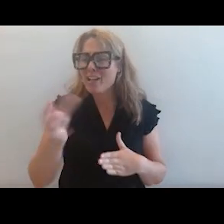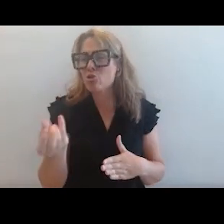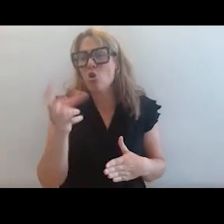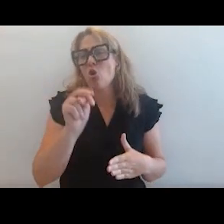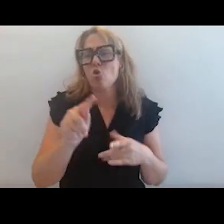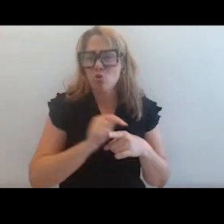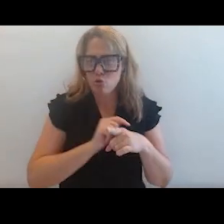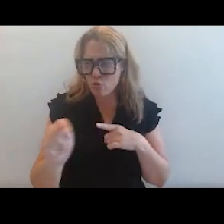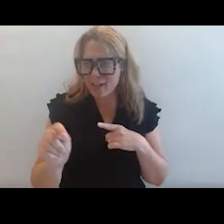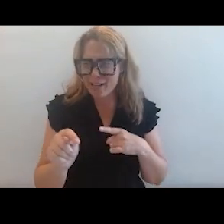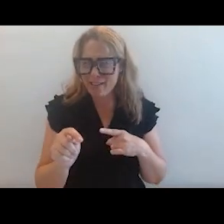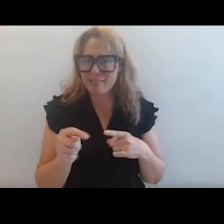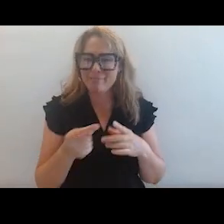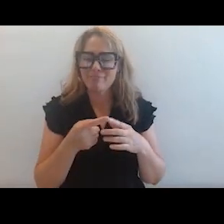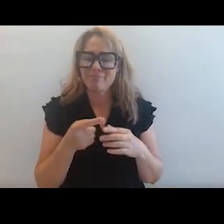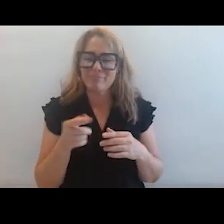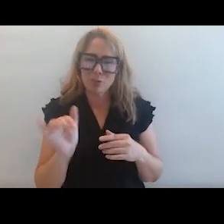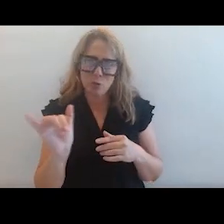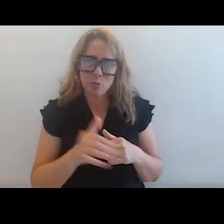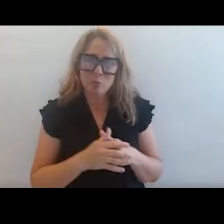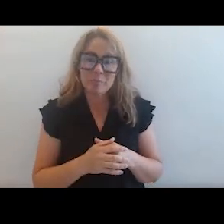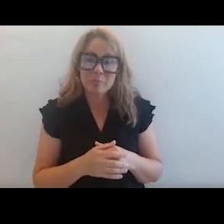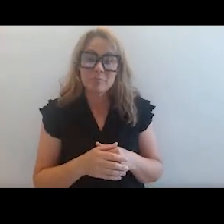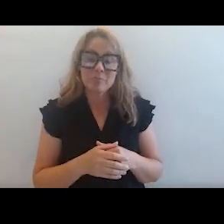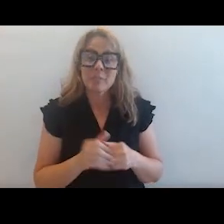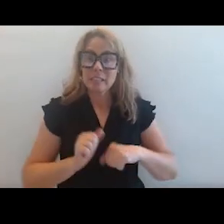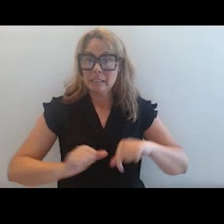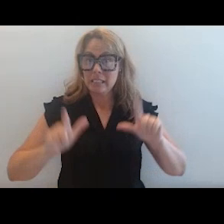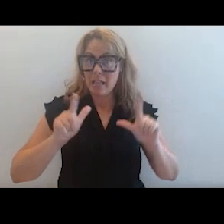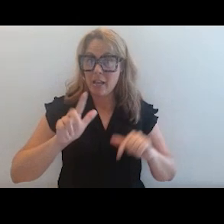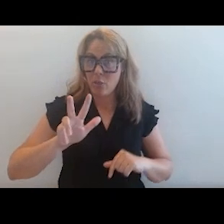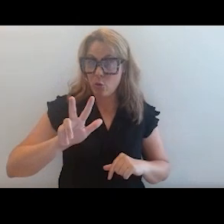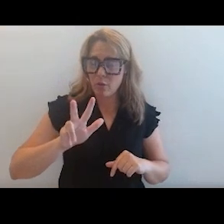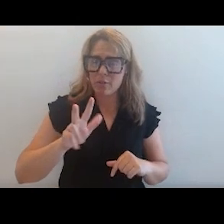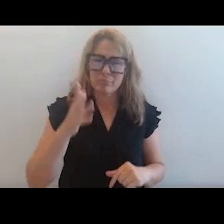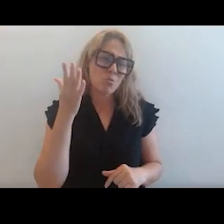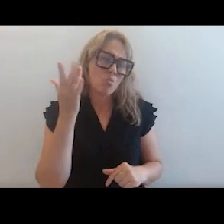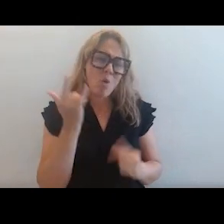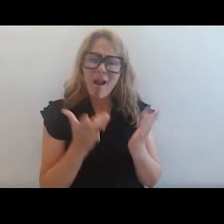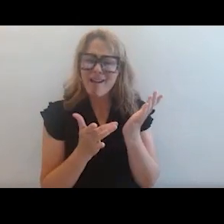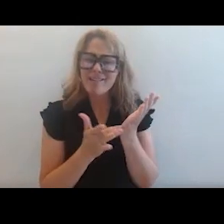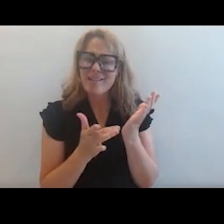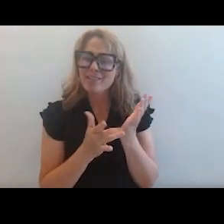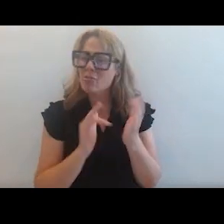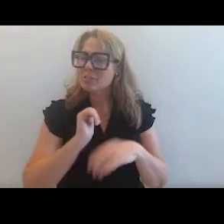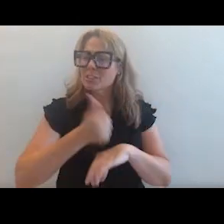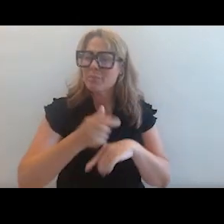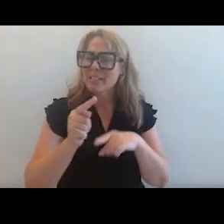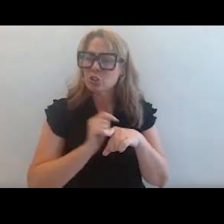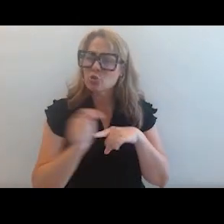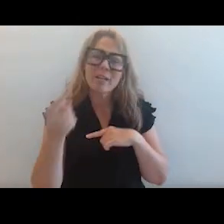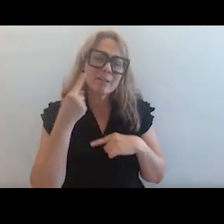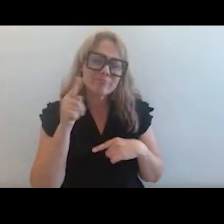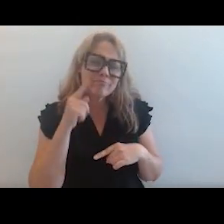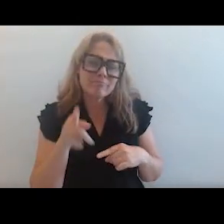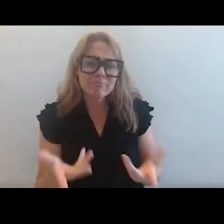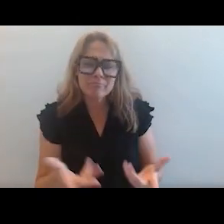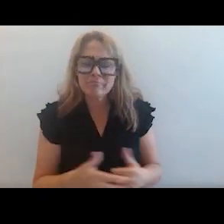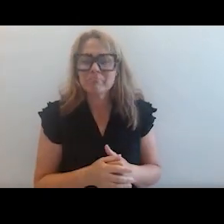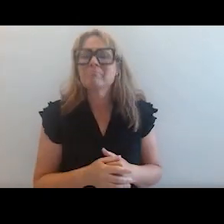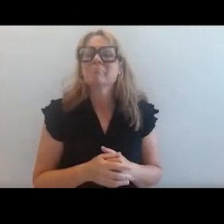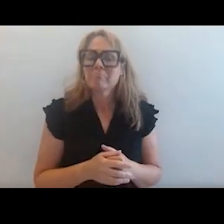and start planning your own training initiative. Slide 3, Why Technology-Based Training?